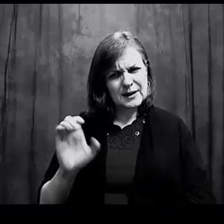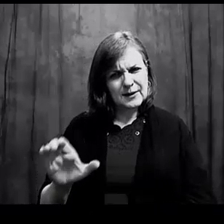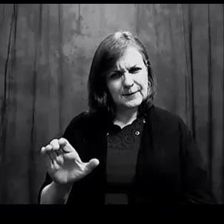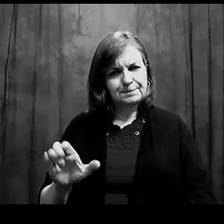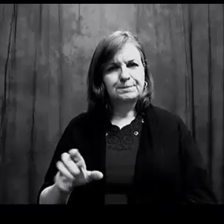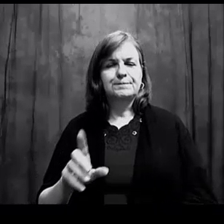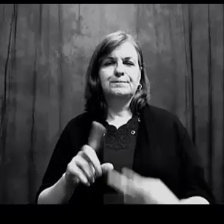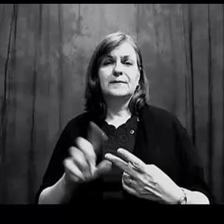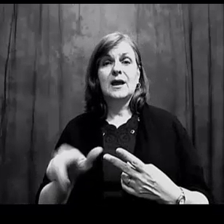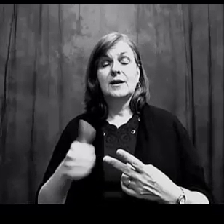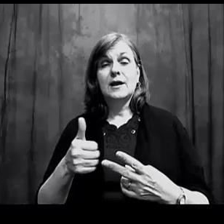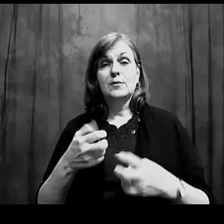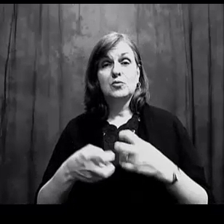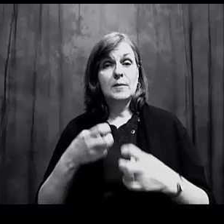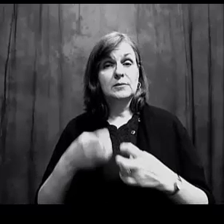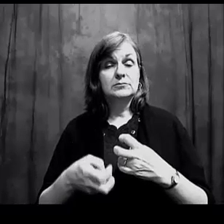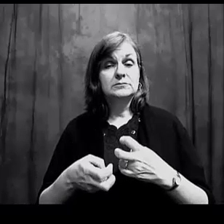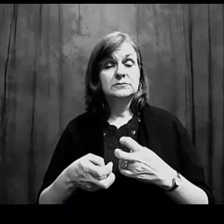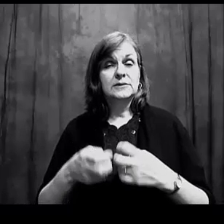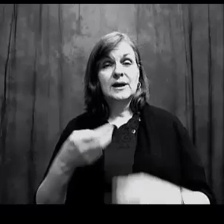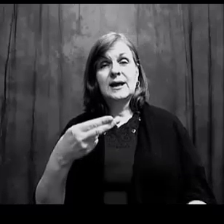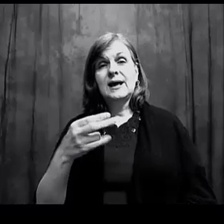other problems --- hybridization